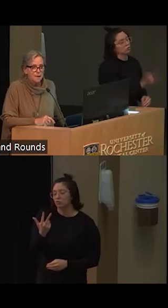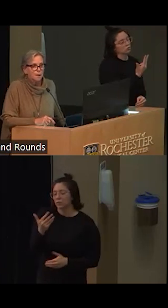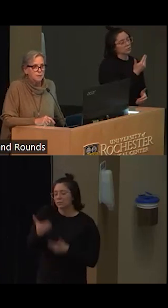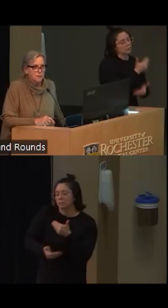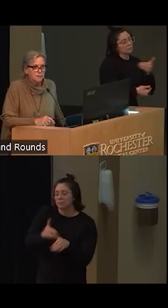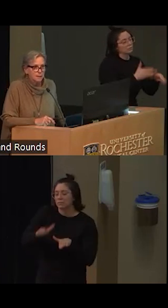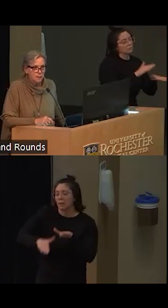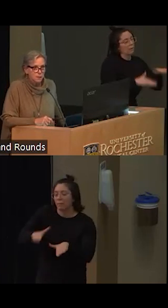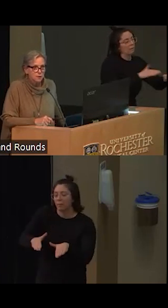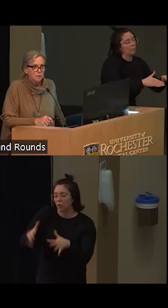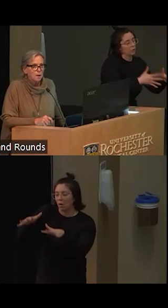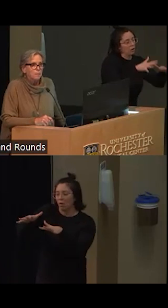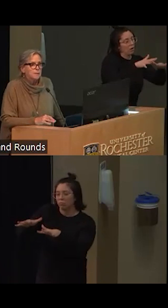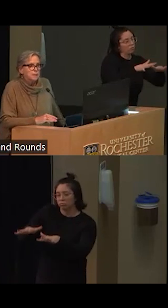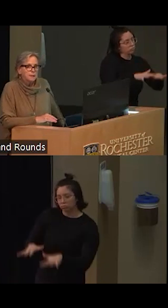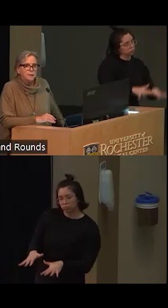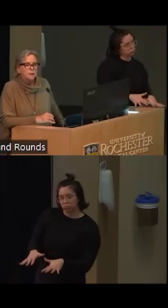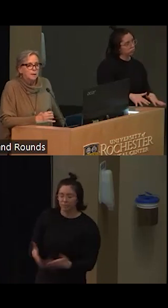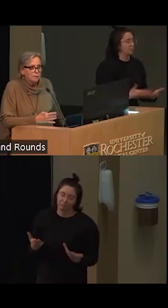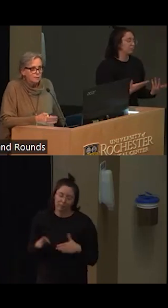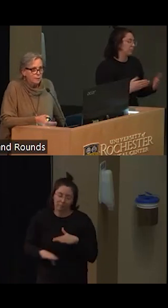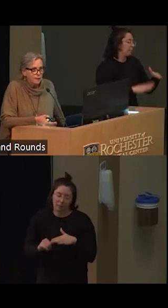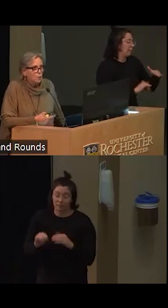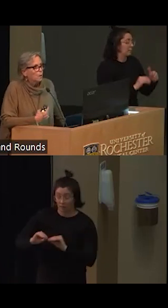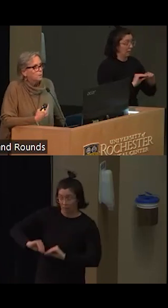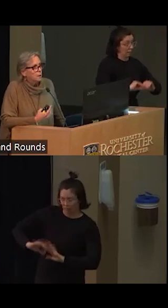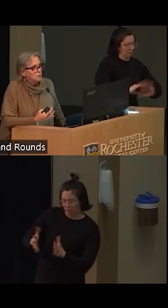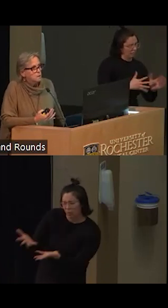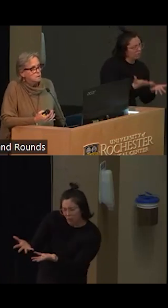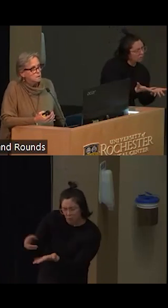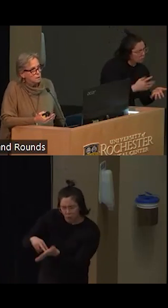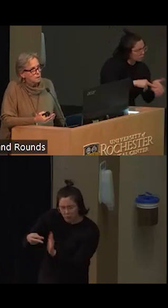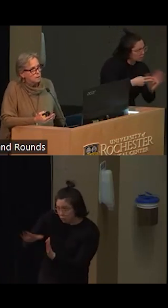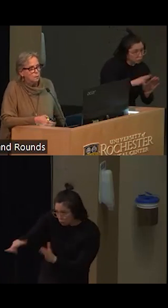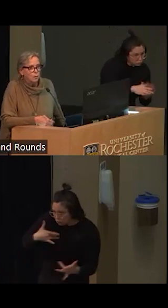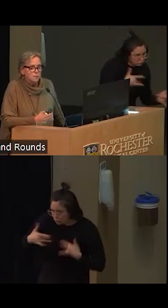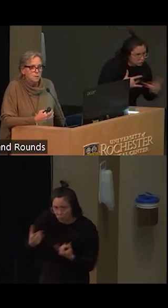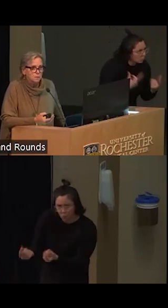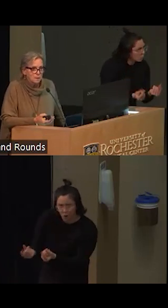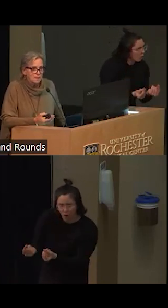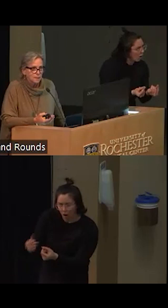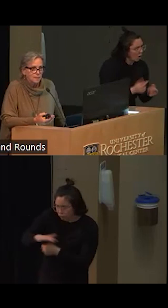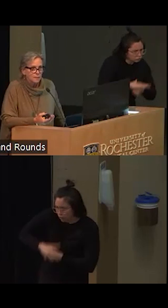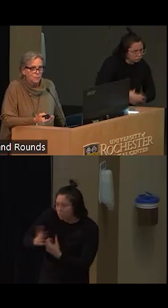of de-escalation basically clarifying what the patient's concern is what's just stressing up